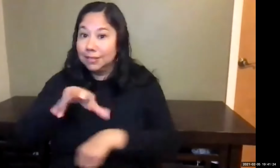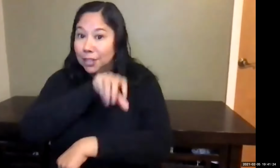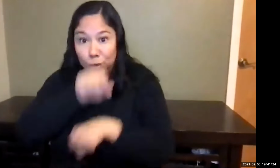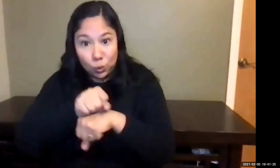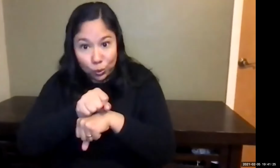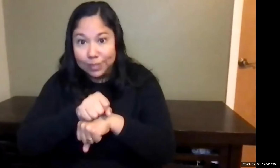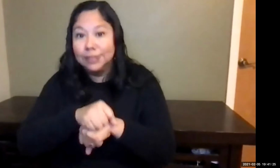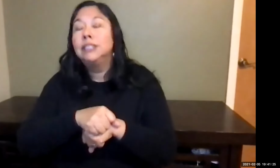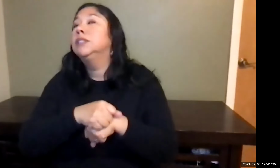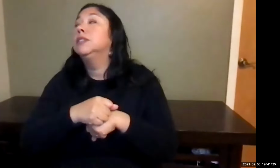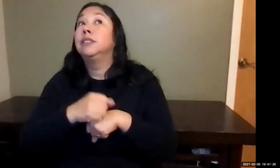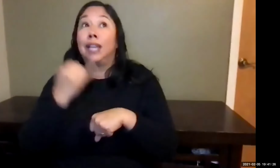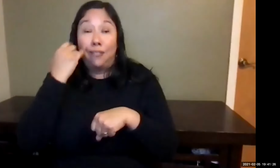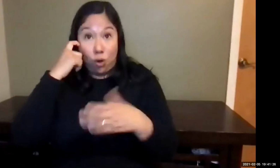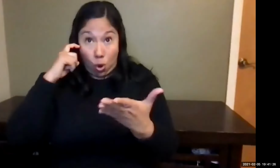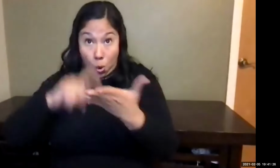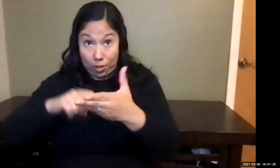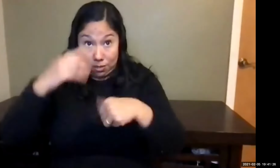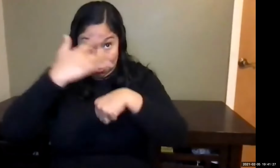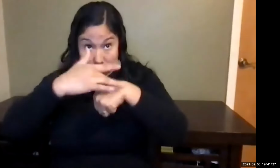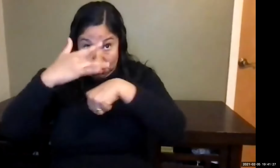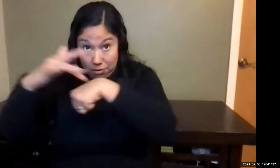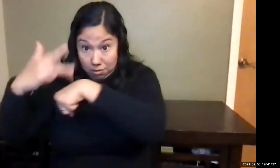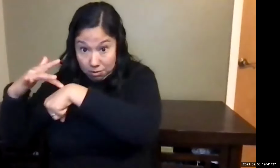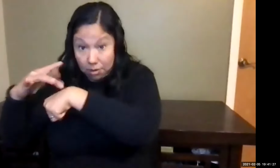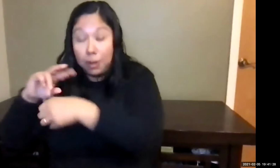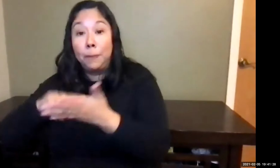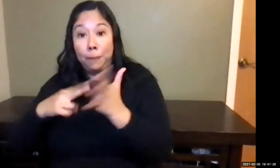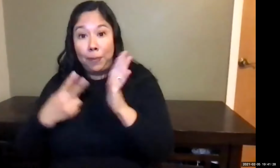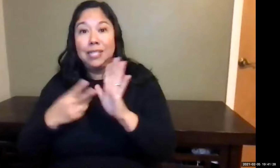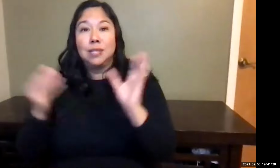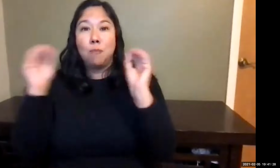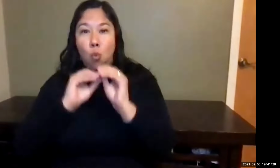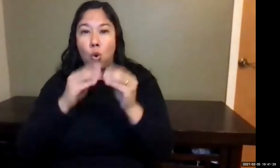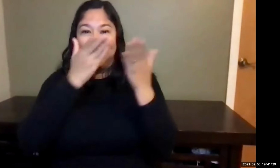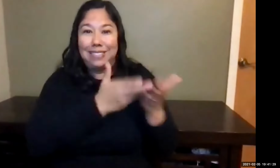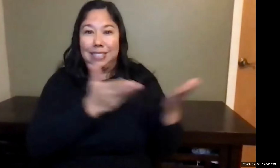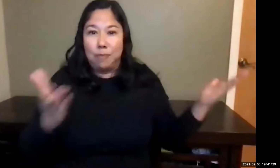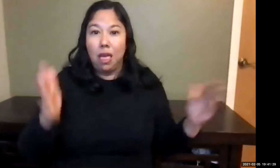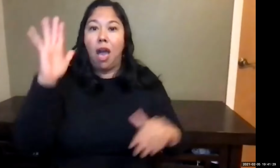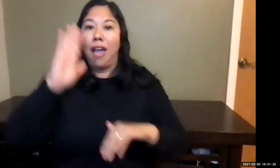of, then we will know that there’s more supply than the demand, and then we will go